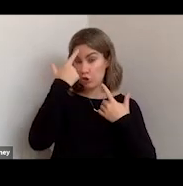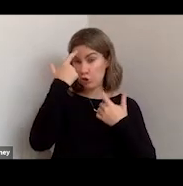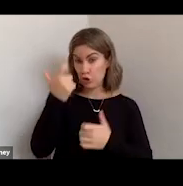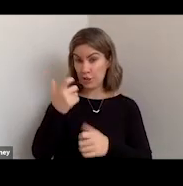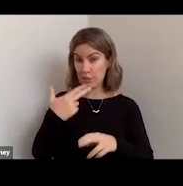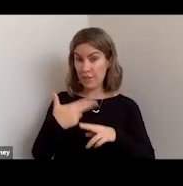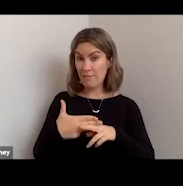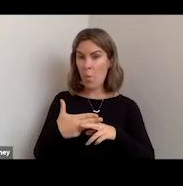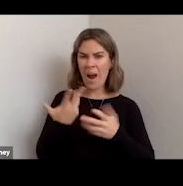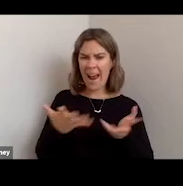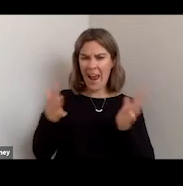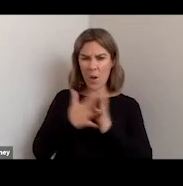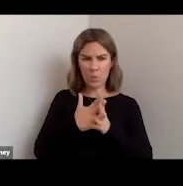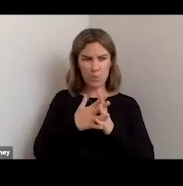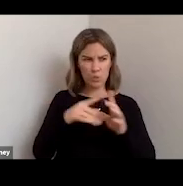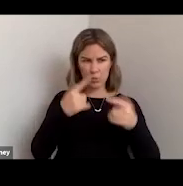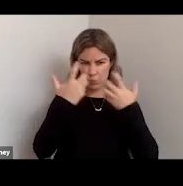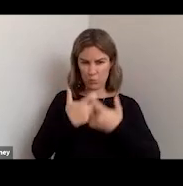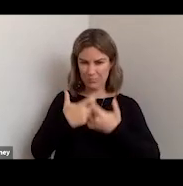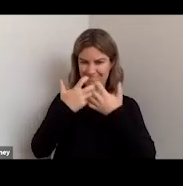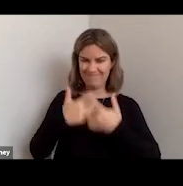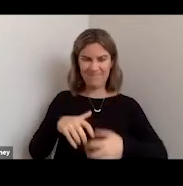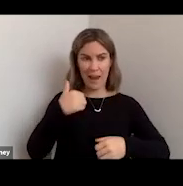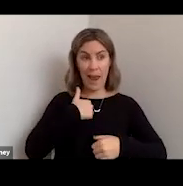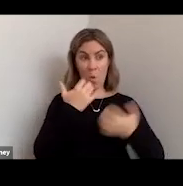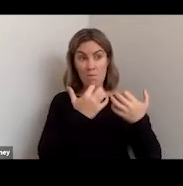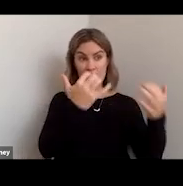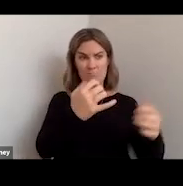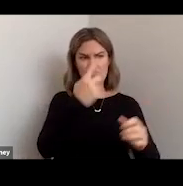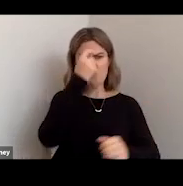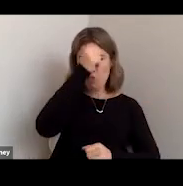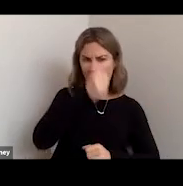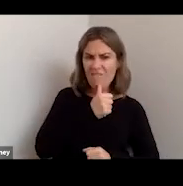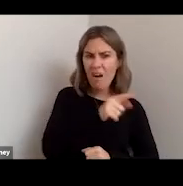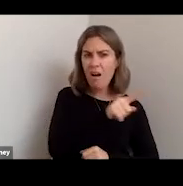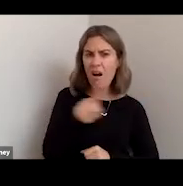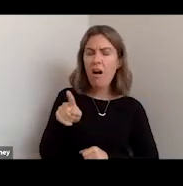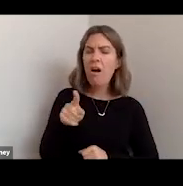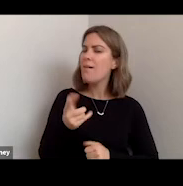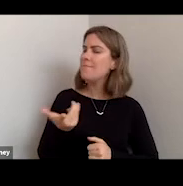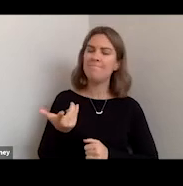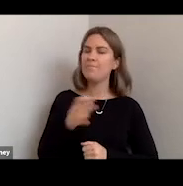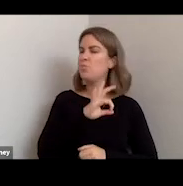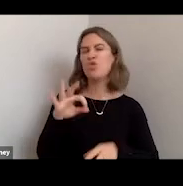And the only reason I'm saying "not surveys" is because people fib. If you ask somebody do you they smoke? They go,